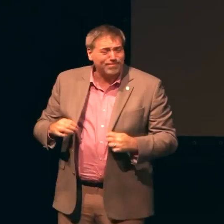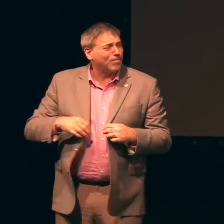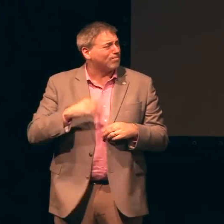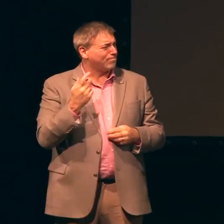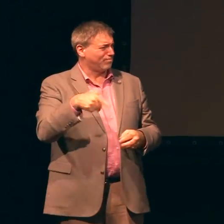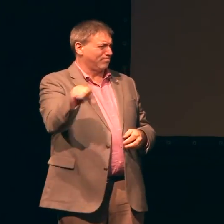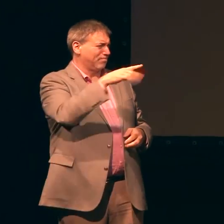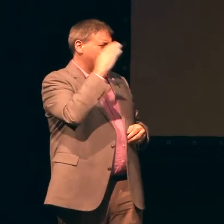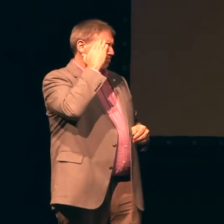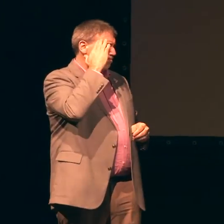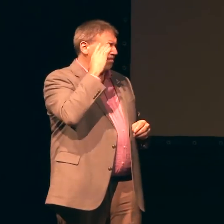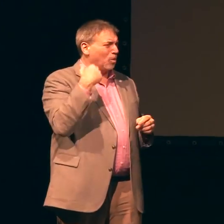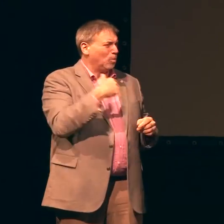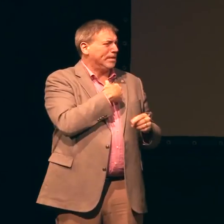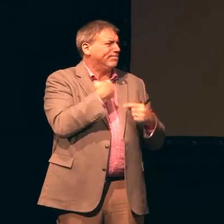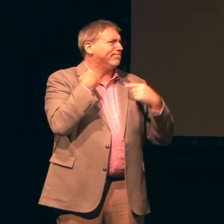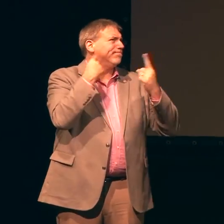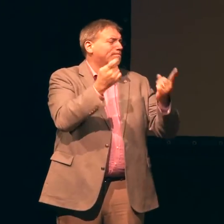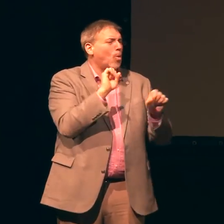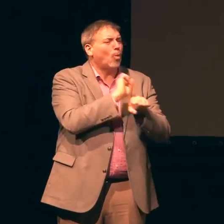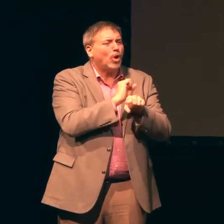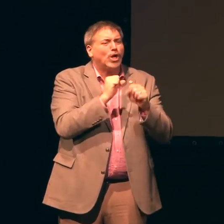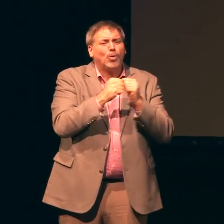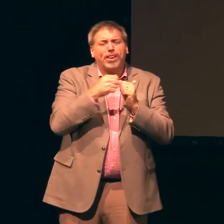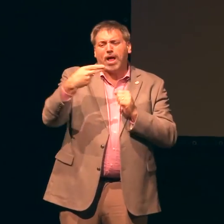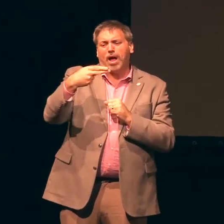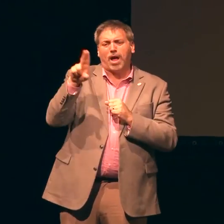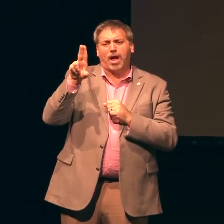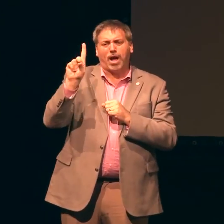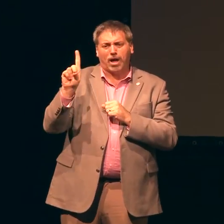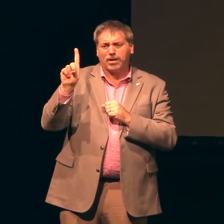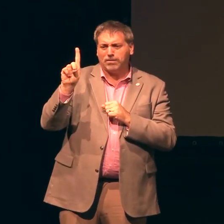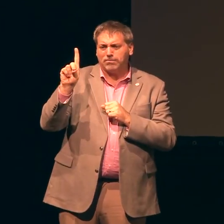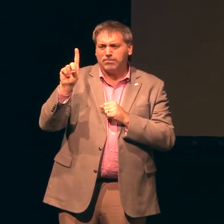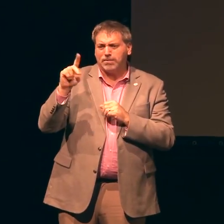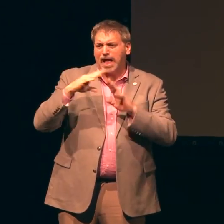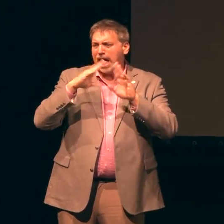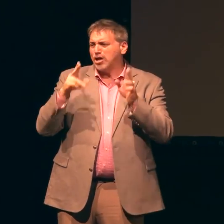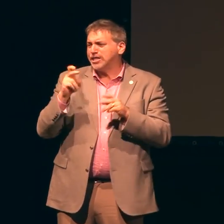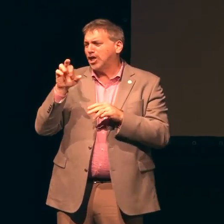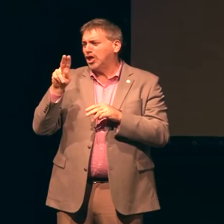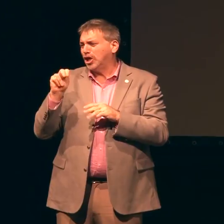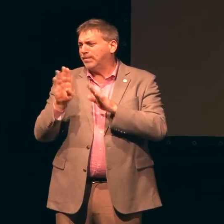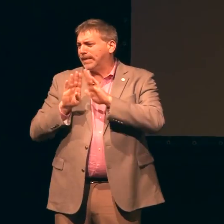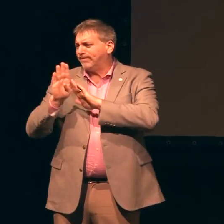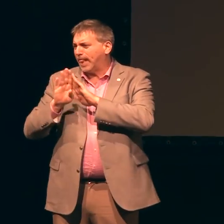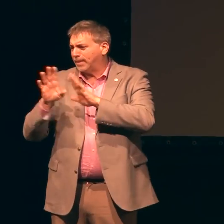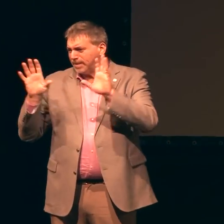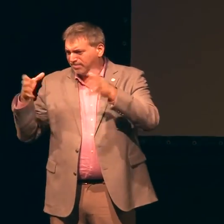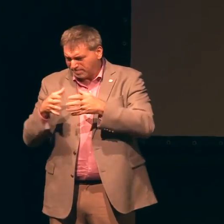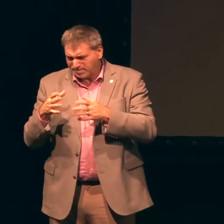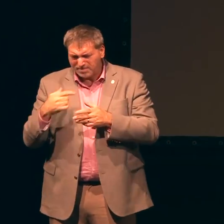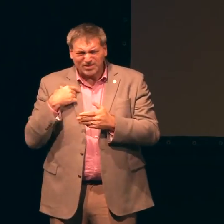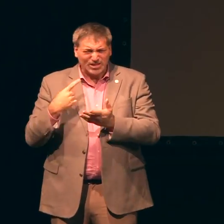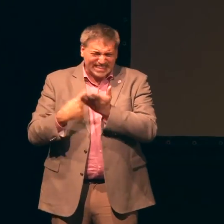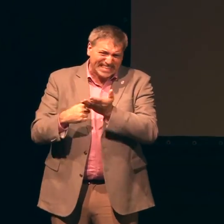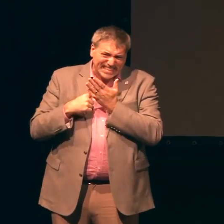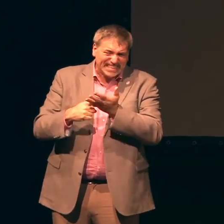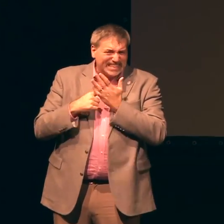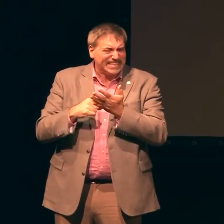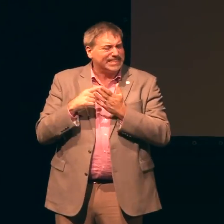issue. You know we have been working with HUD, housing and urban development in